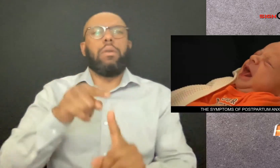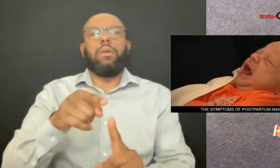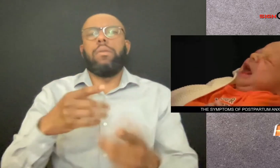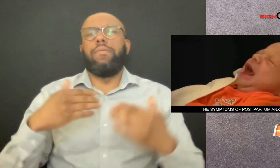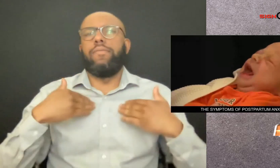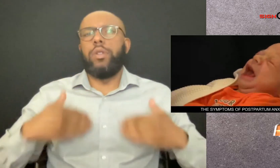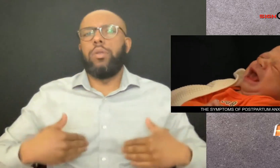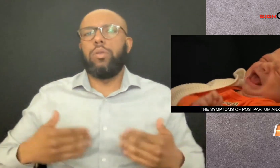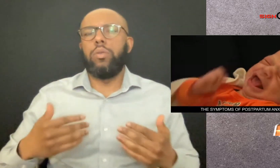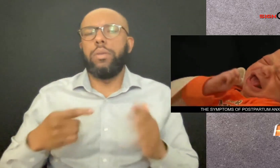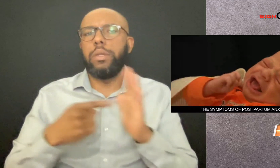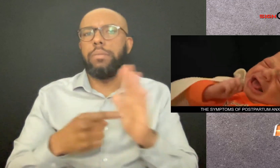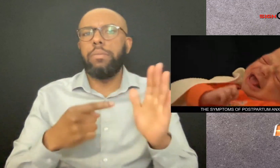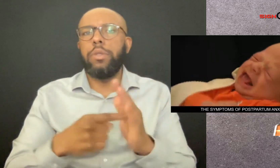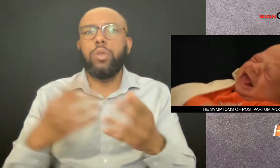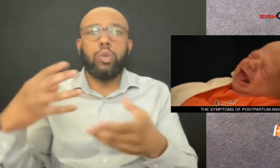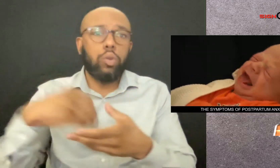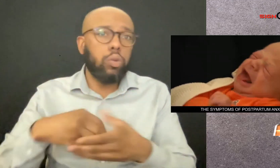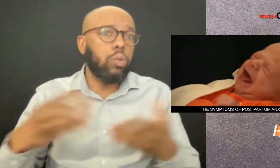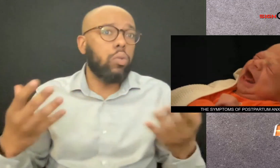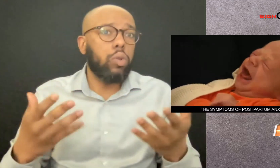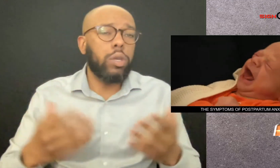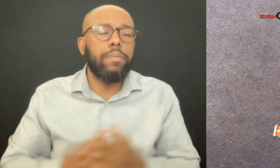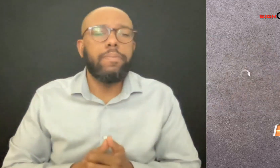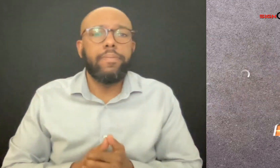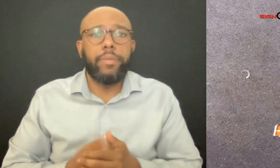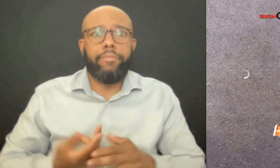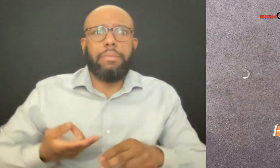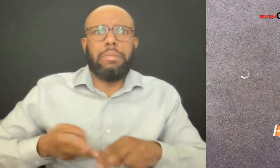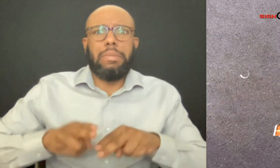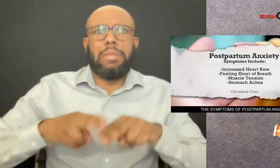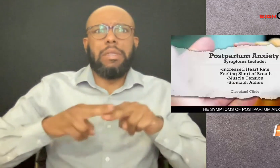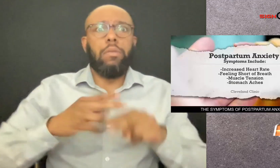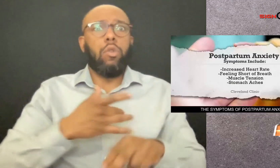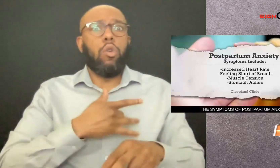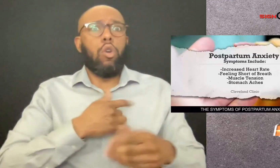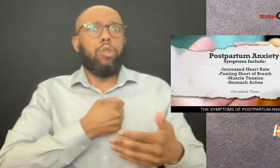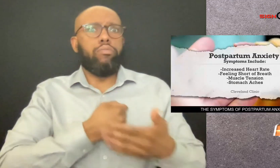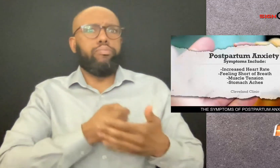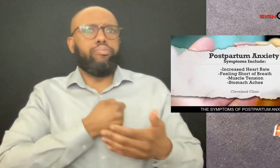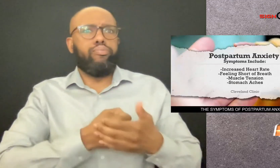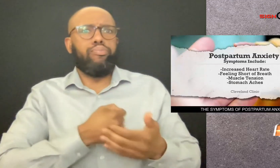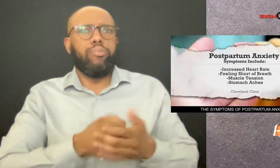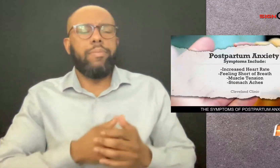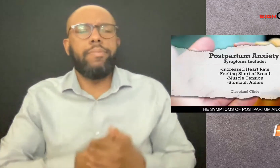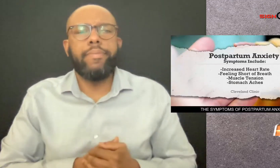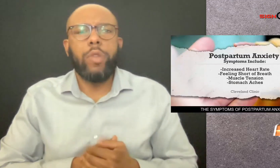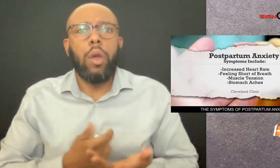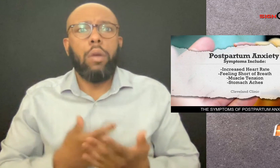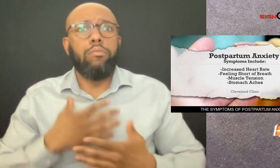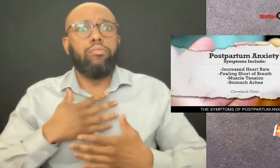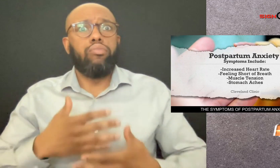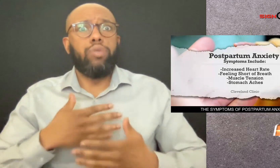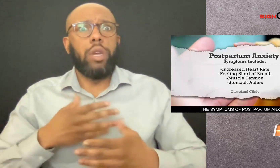other physical symptoms include increased heart rate feeling short of breath